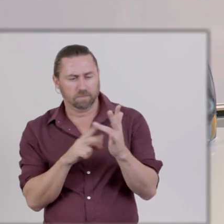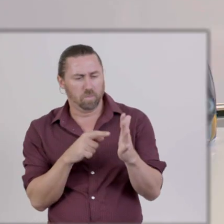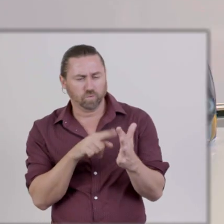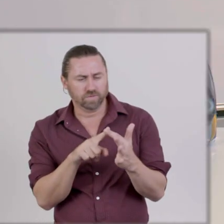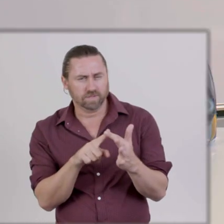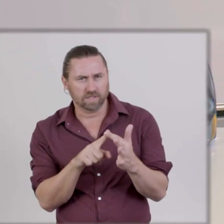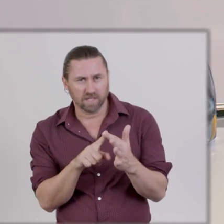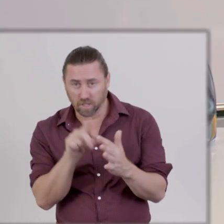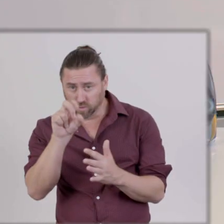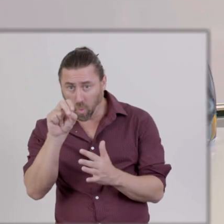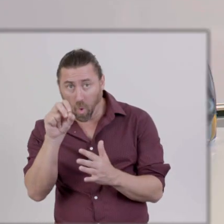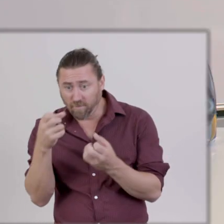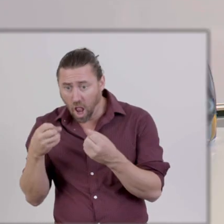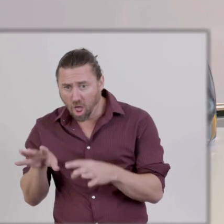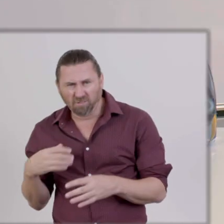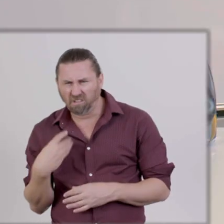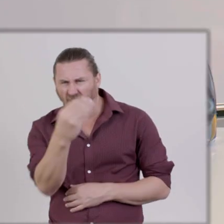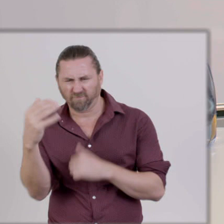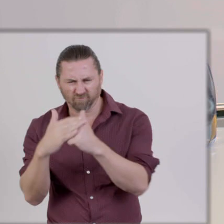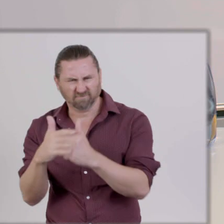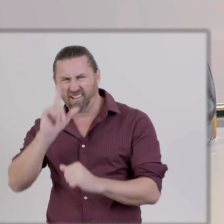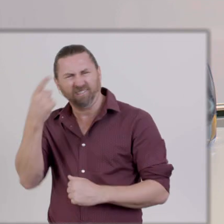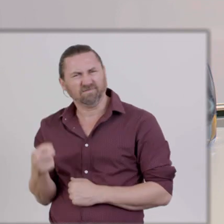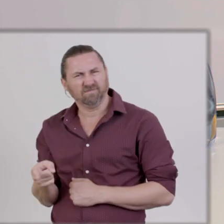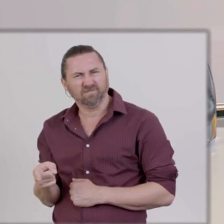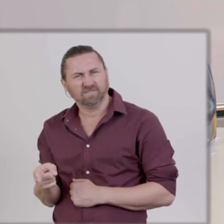Monte did not share the 12 lost cards, with his friends.